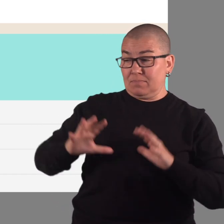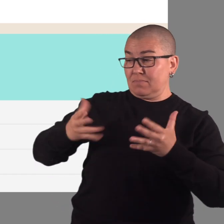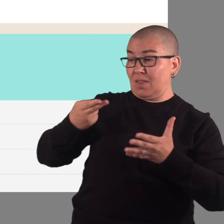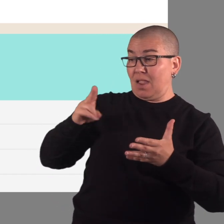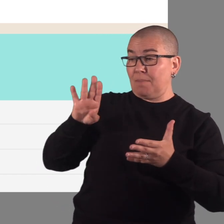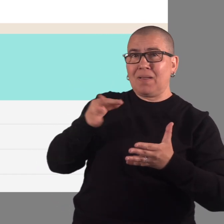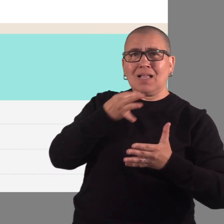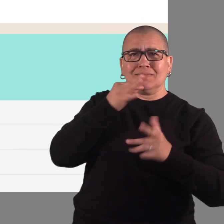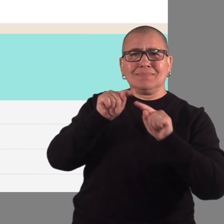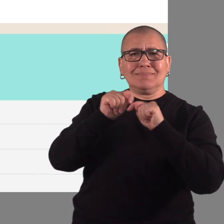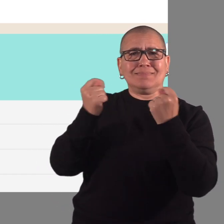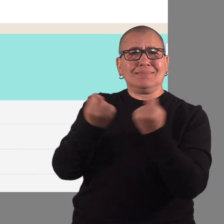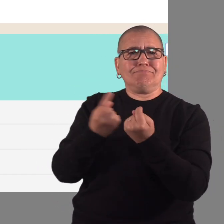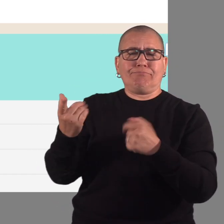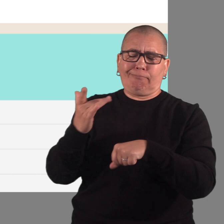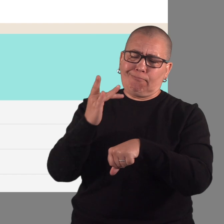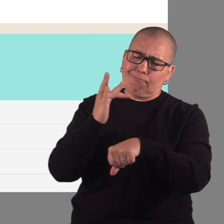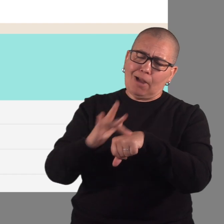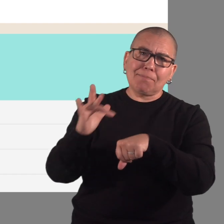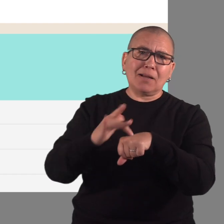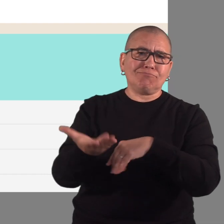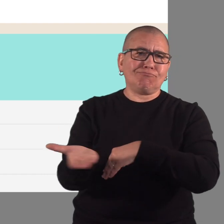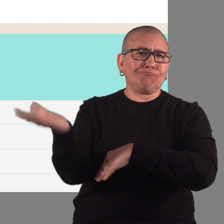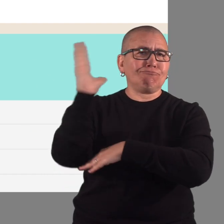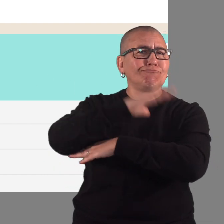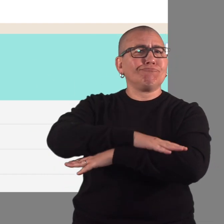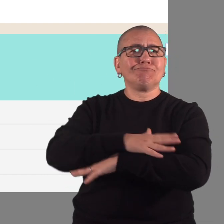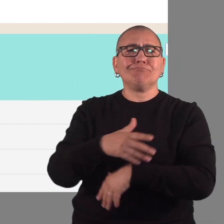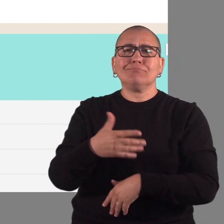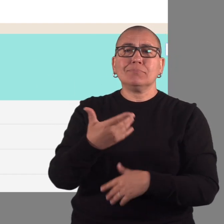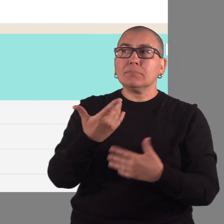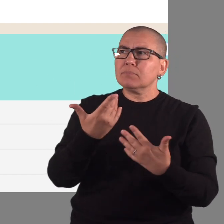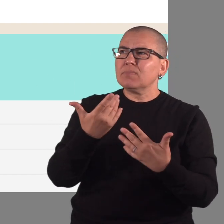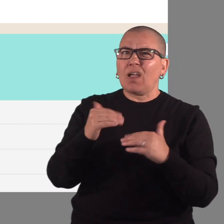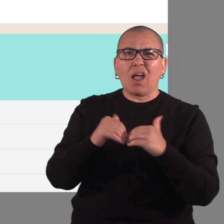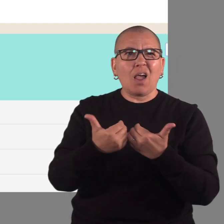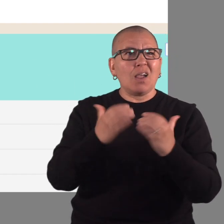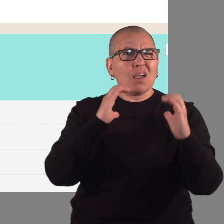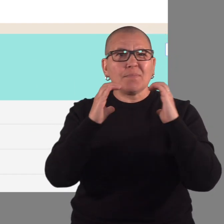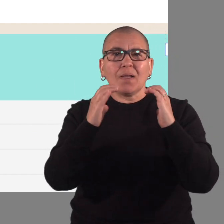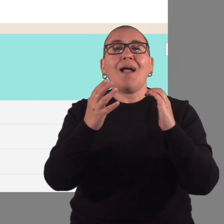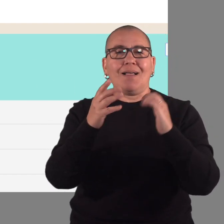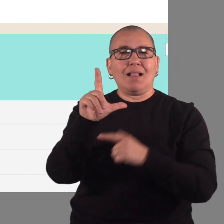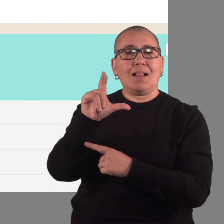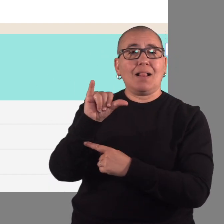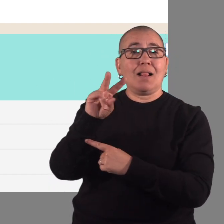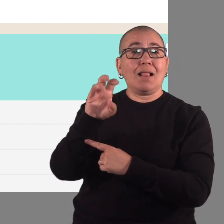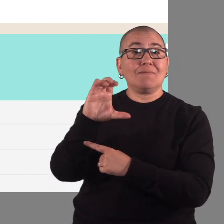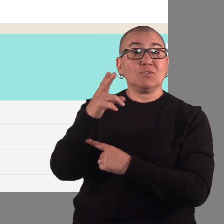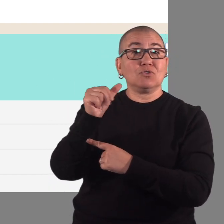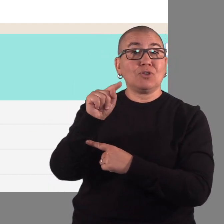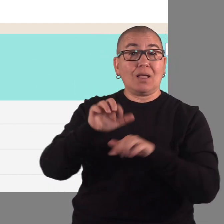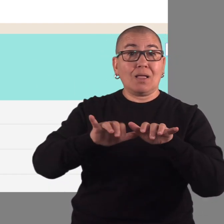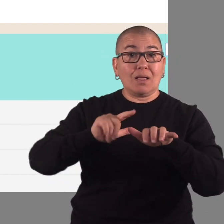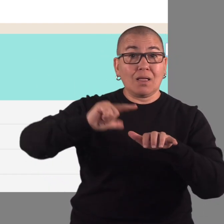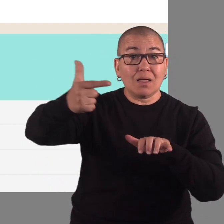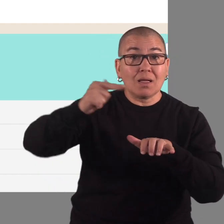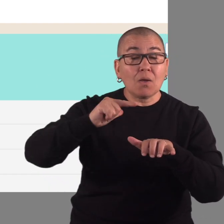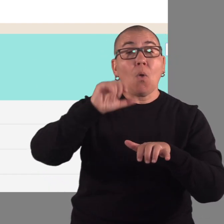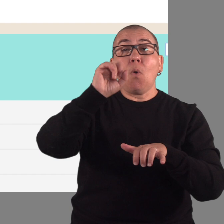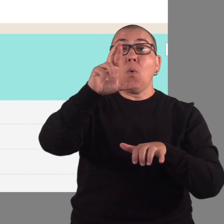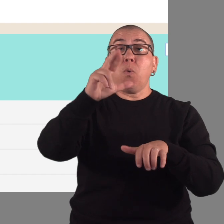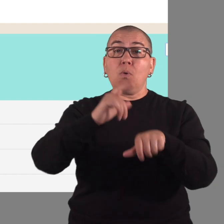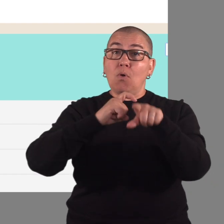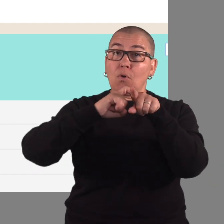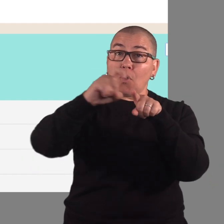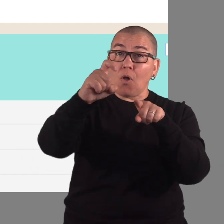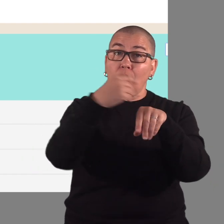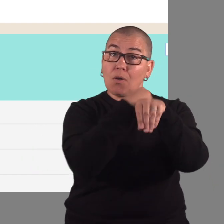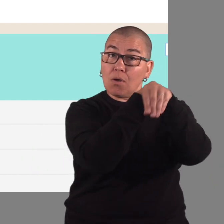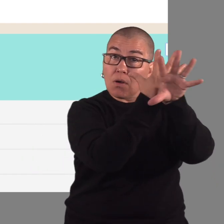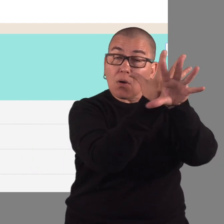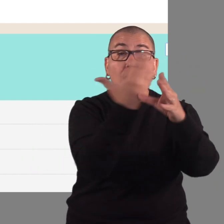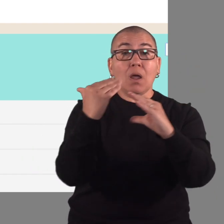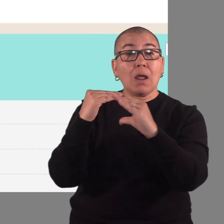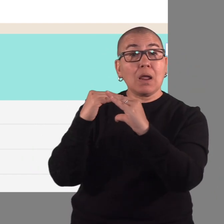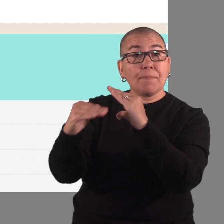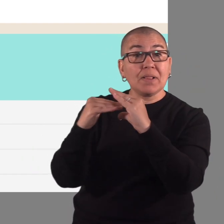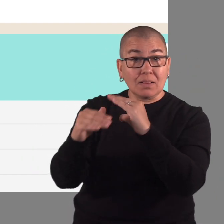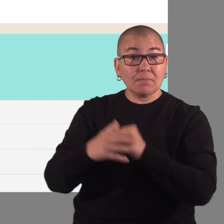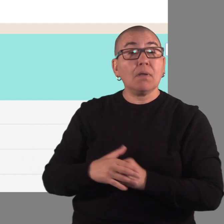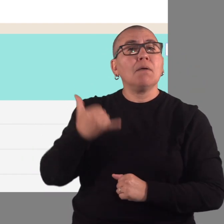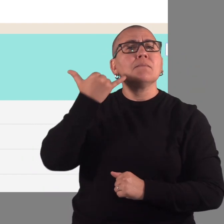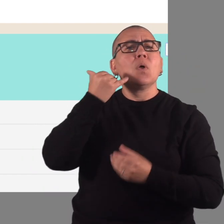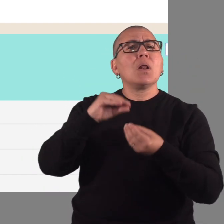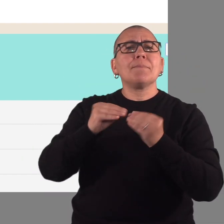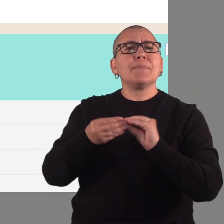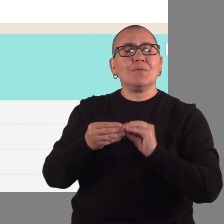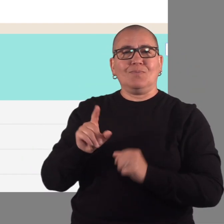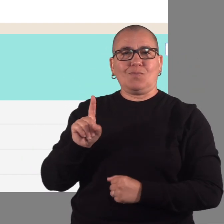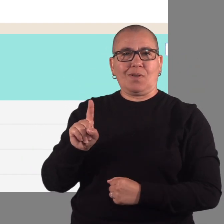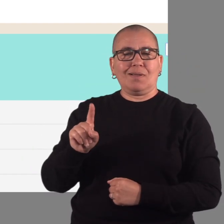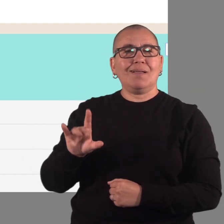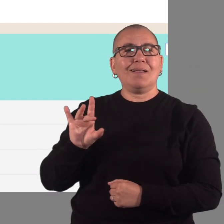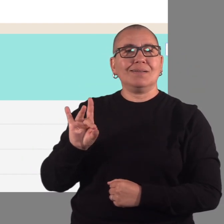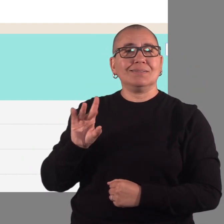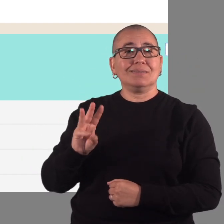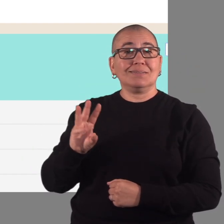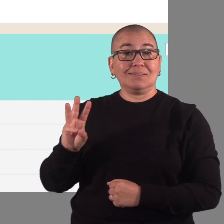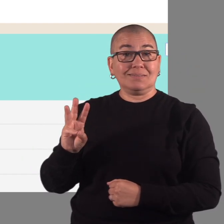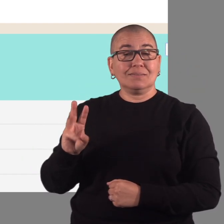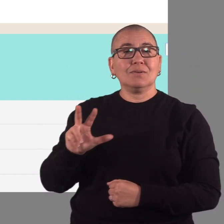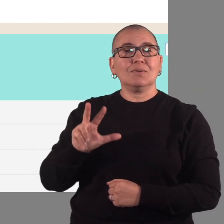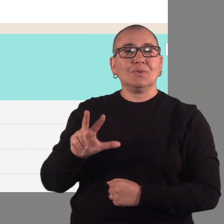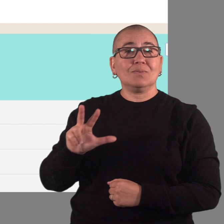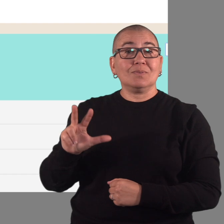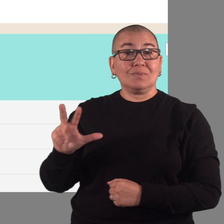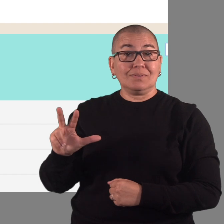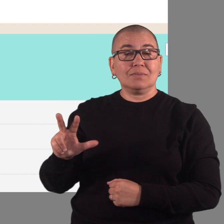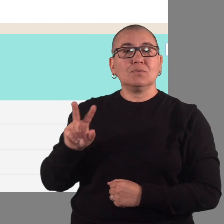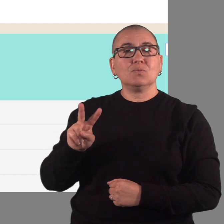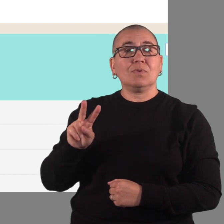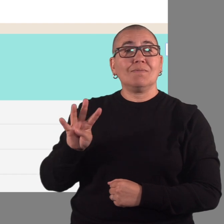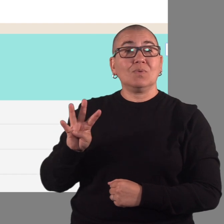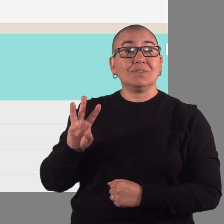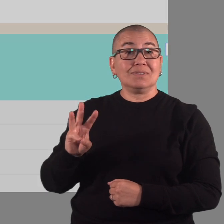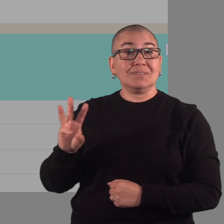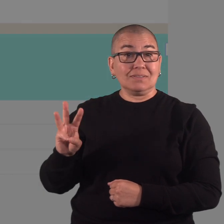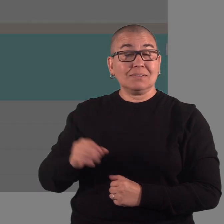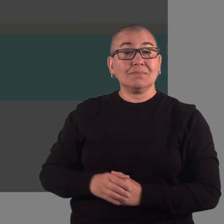Hub experts are available through live chat, phone, or email.